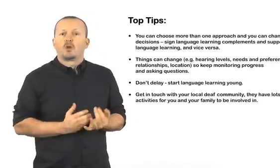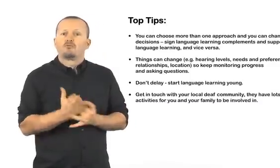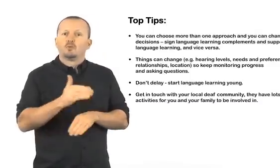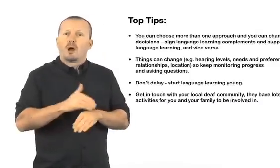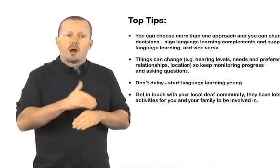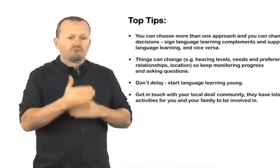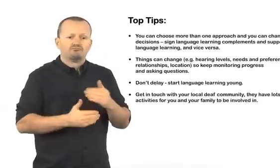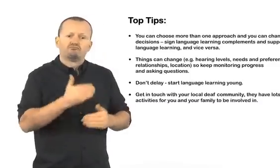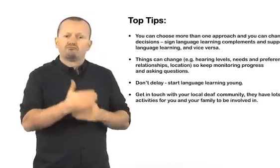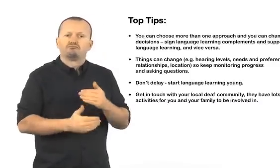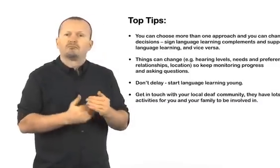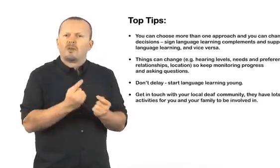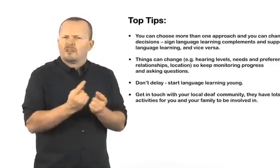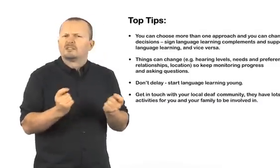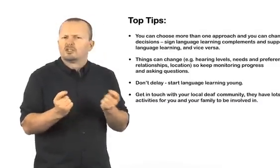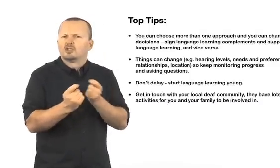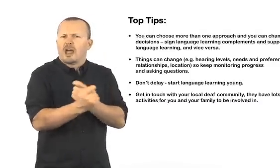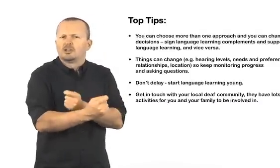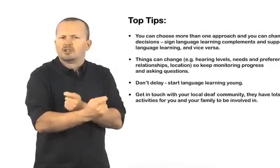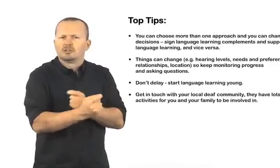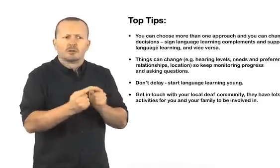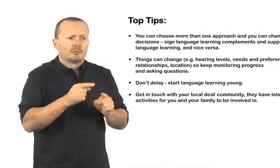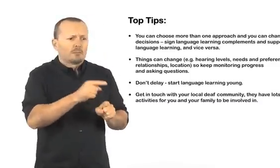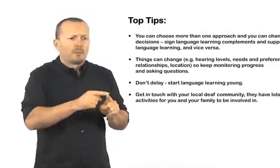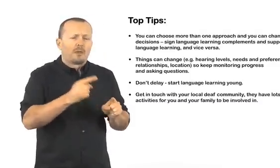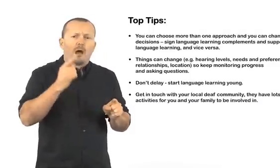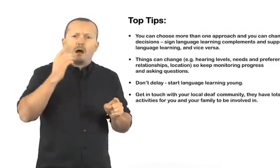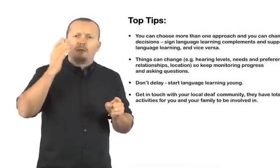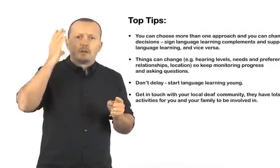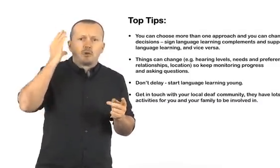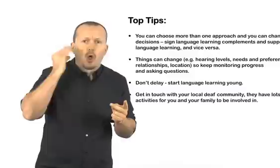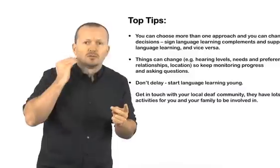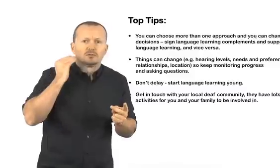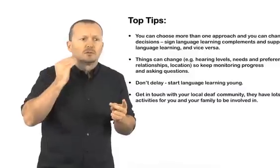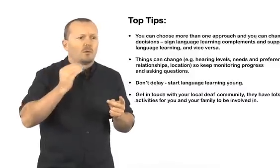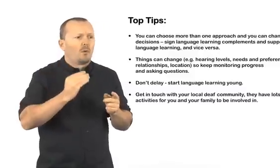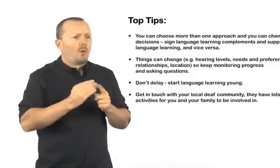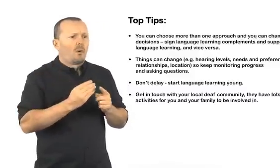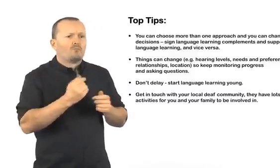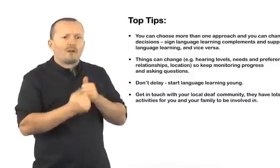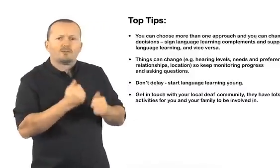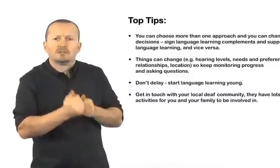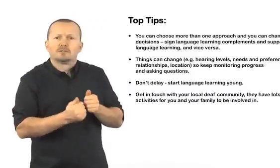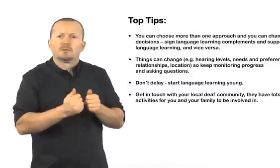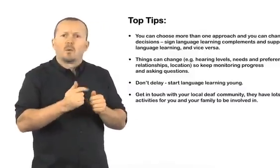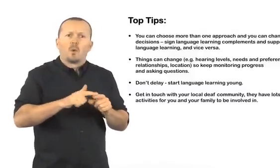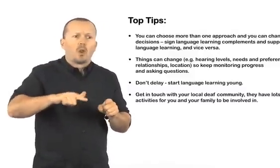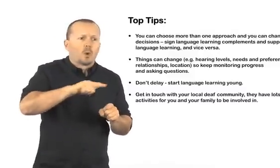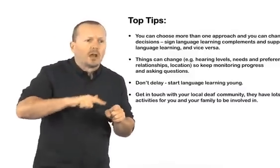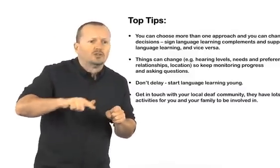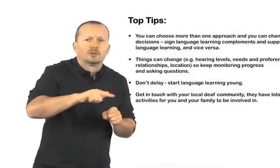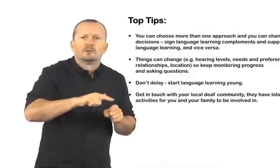Things can change (e.g. hearing levels, needs and preferences, relationships, location)